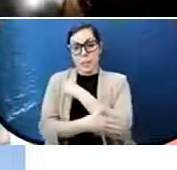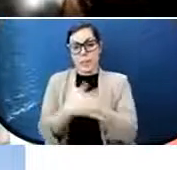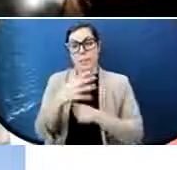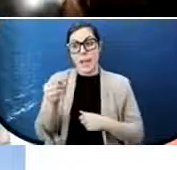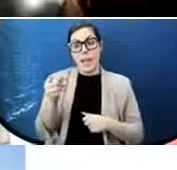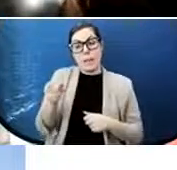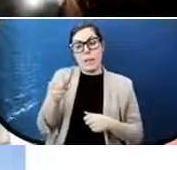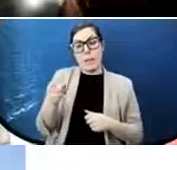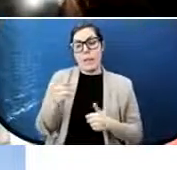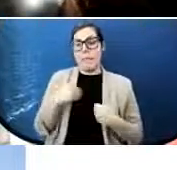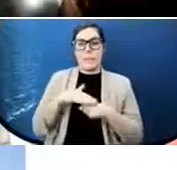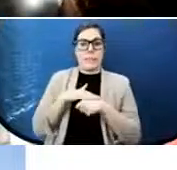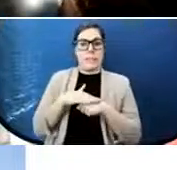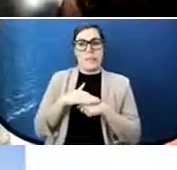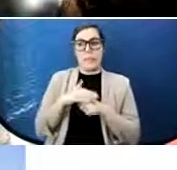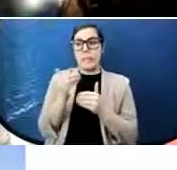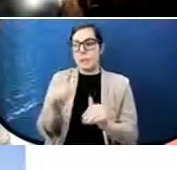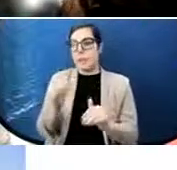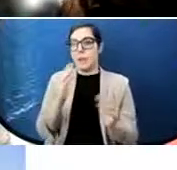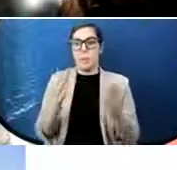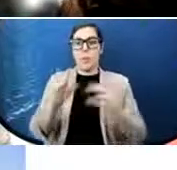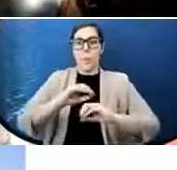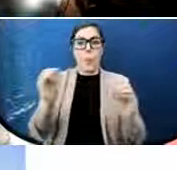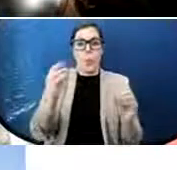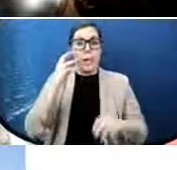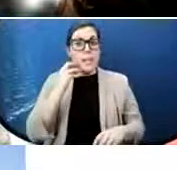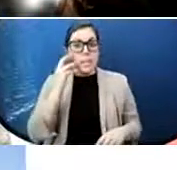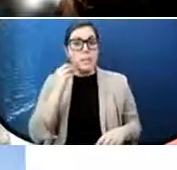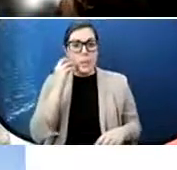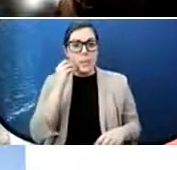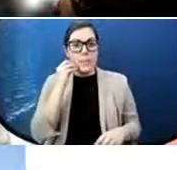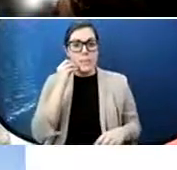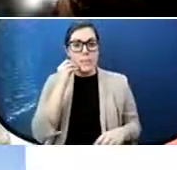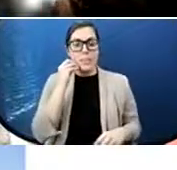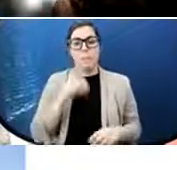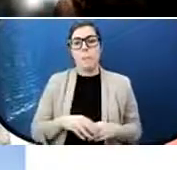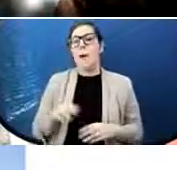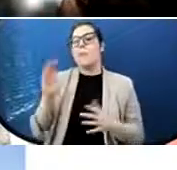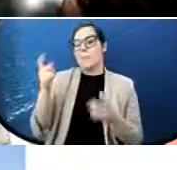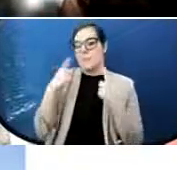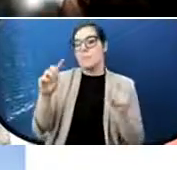to no international experience. See, that's why we pay Monica the big bucks. And we do have an